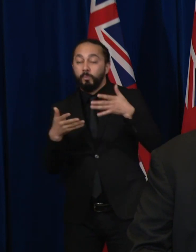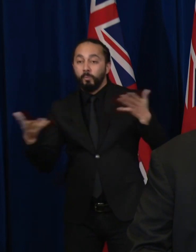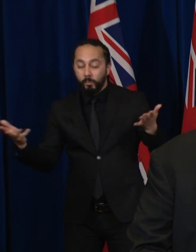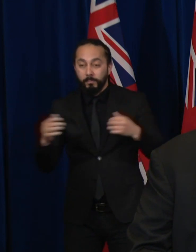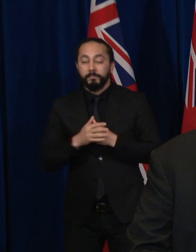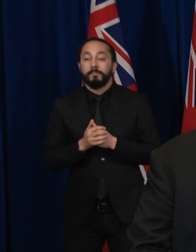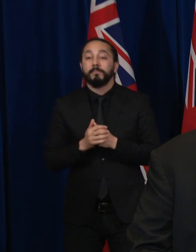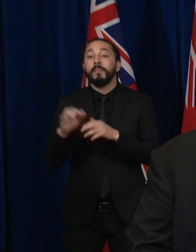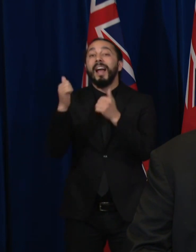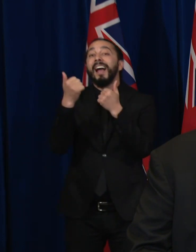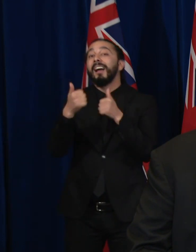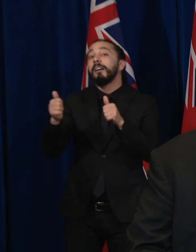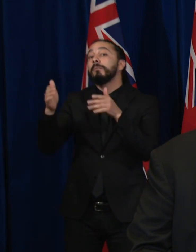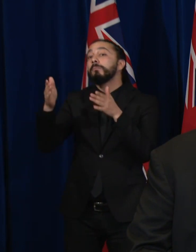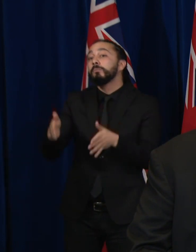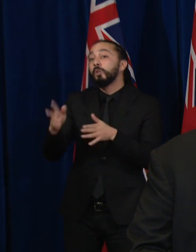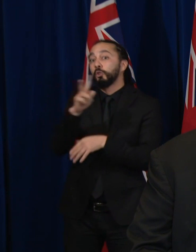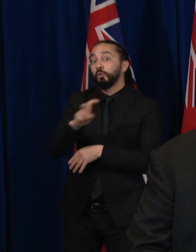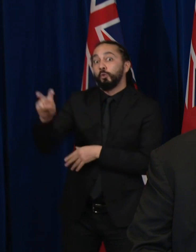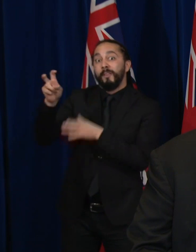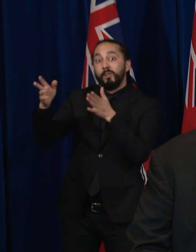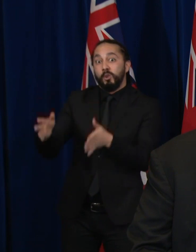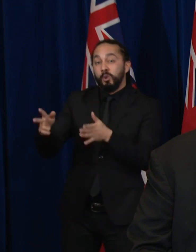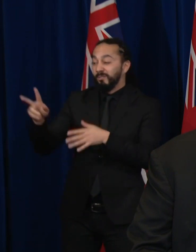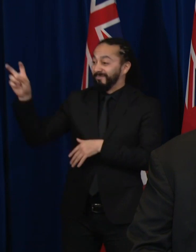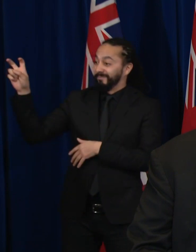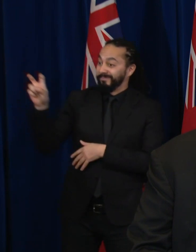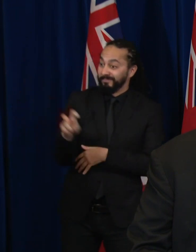gave the last full measure of devotion -- you're at high risk of spreading that we here highly resolve these dead shall not